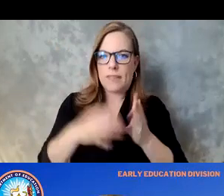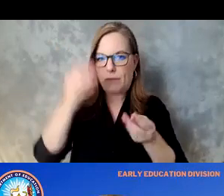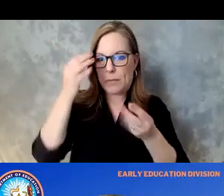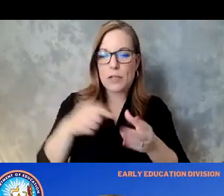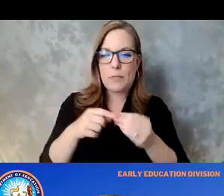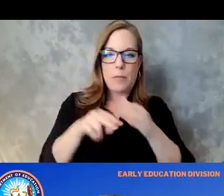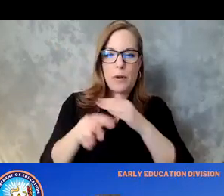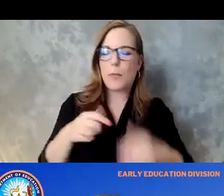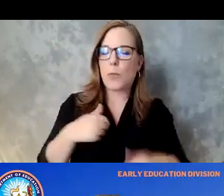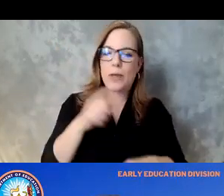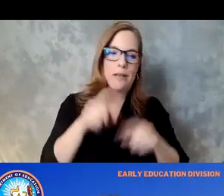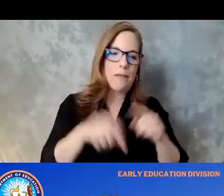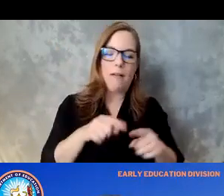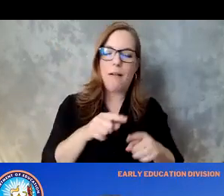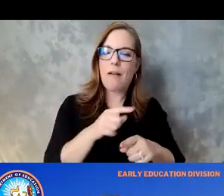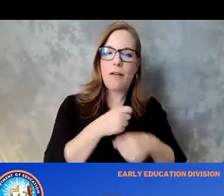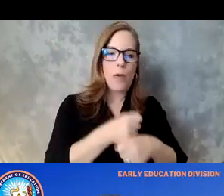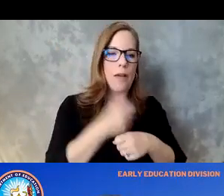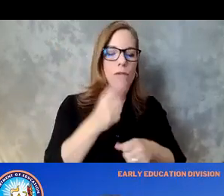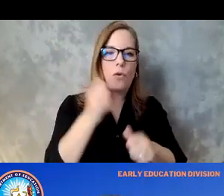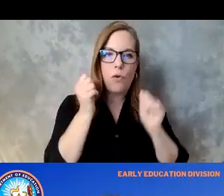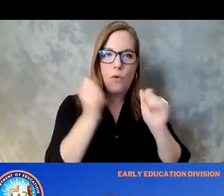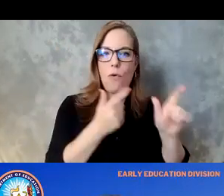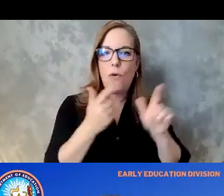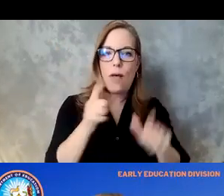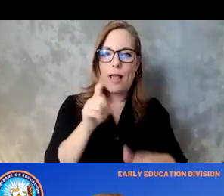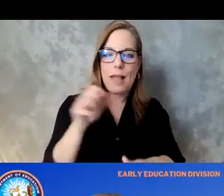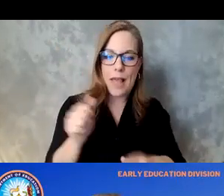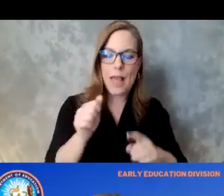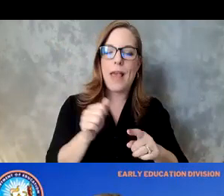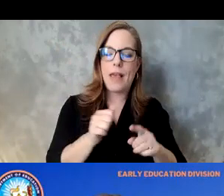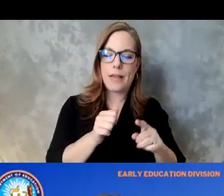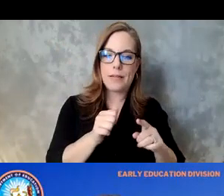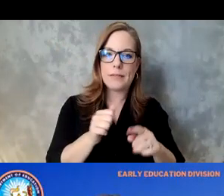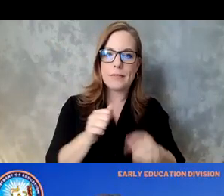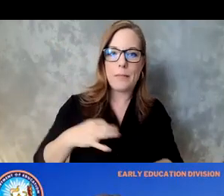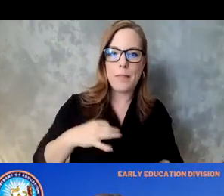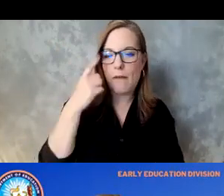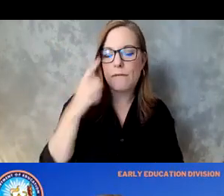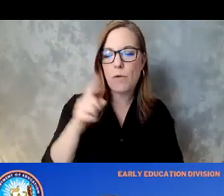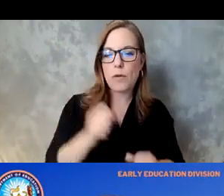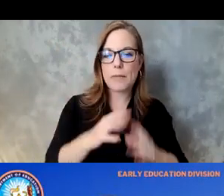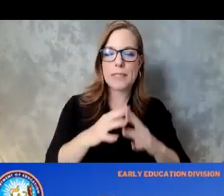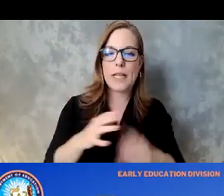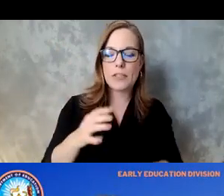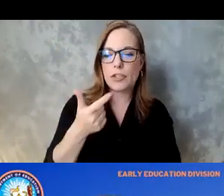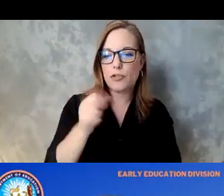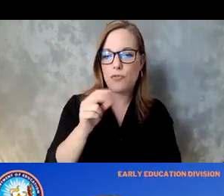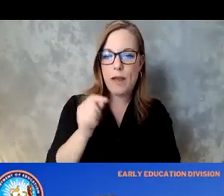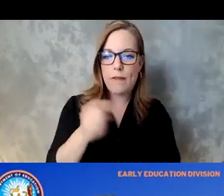for every LEA receiving the UPK Planning and Implementation Grant funds. Specifically projections